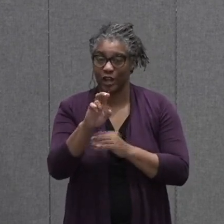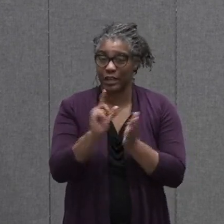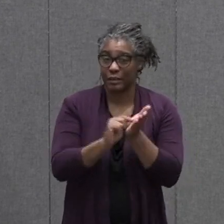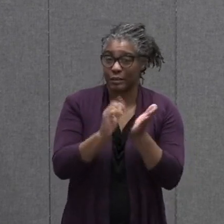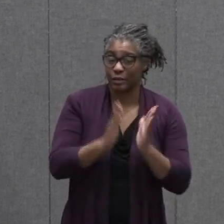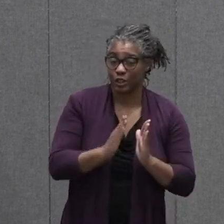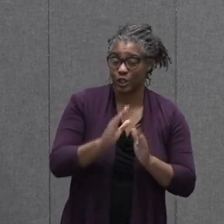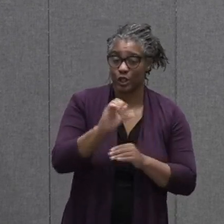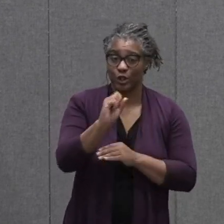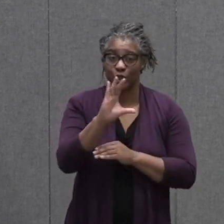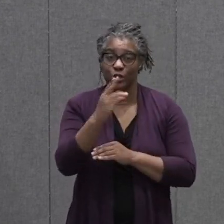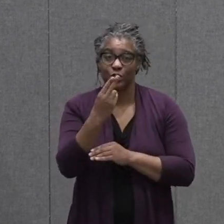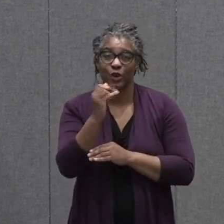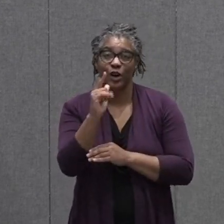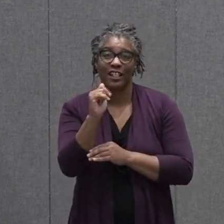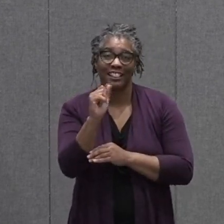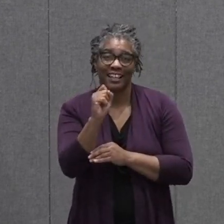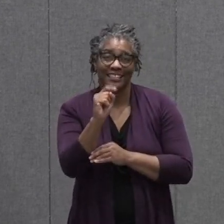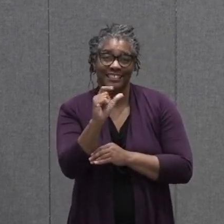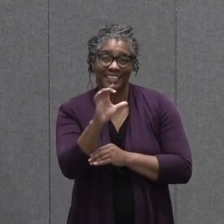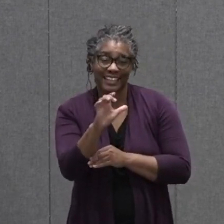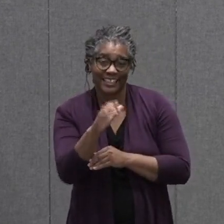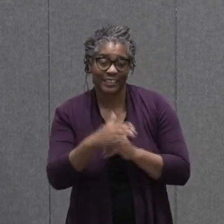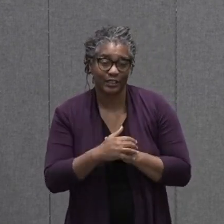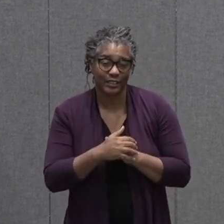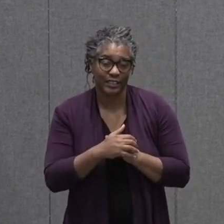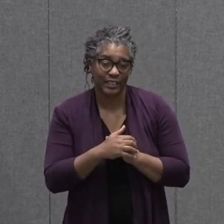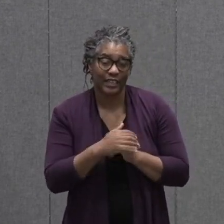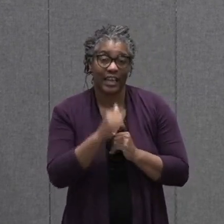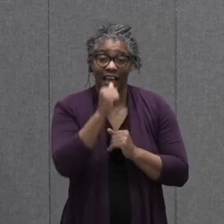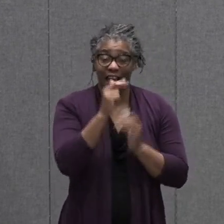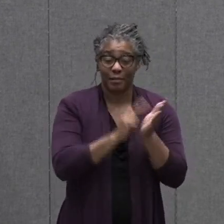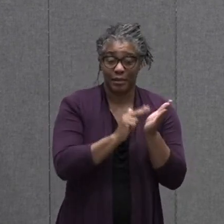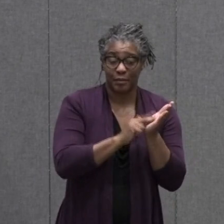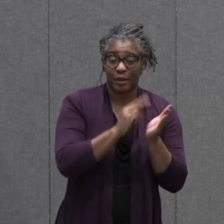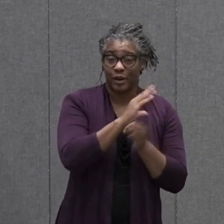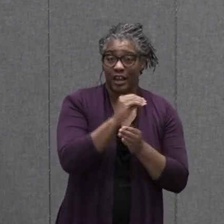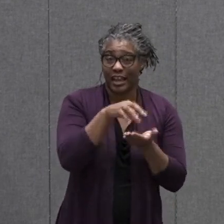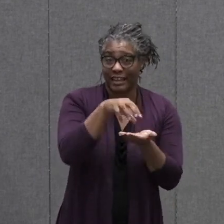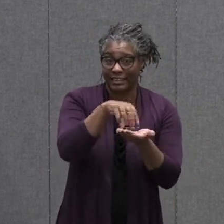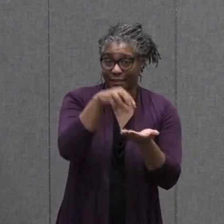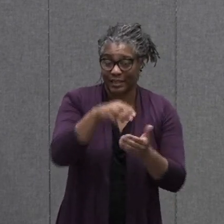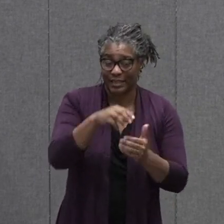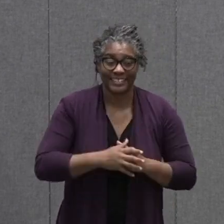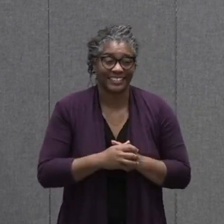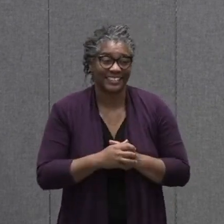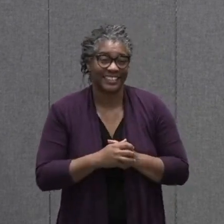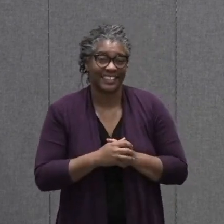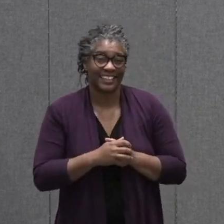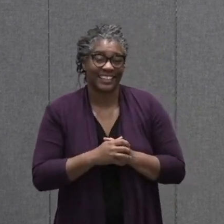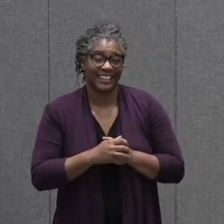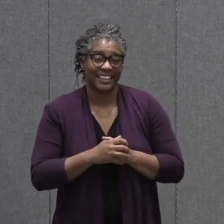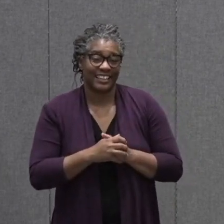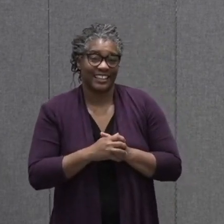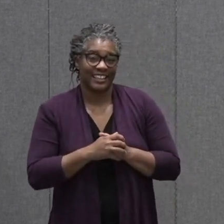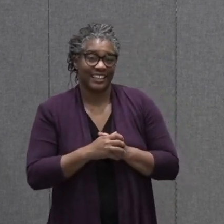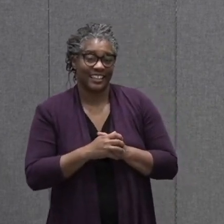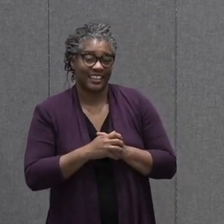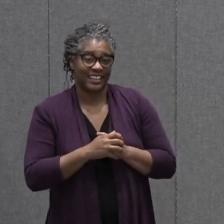Peanut Butter & Cupcake. This story was written for the best friend, Judy.